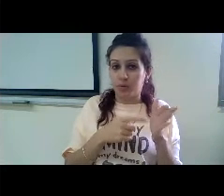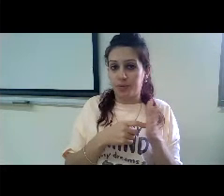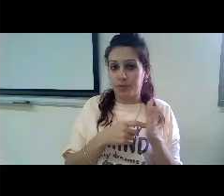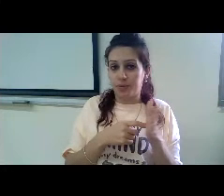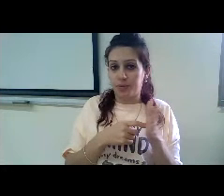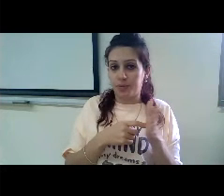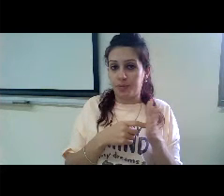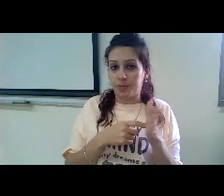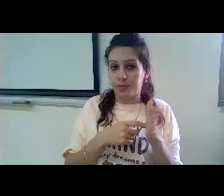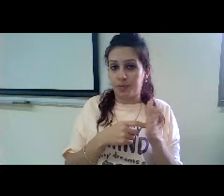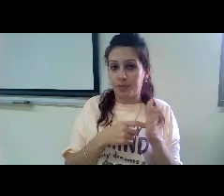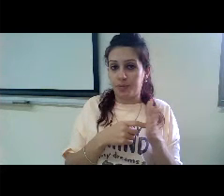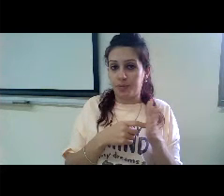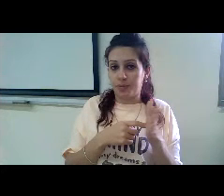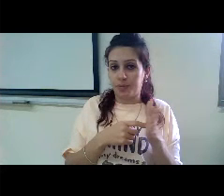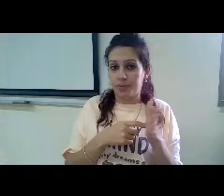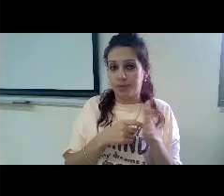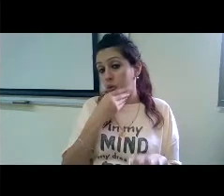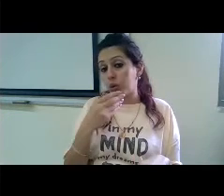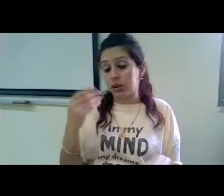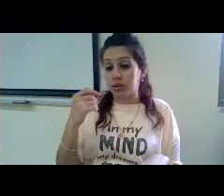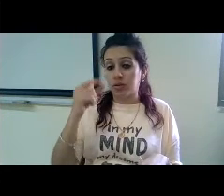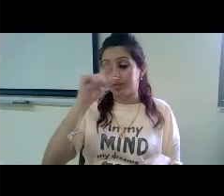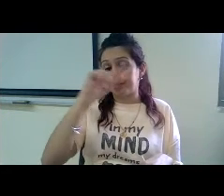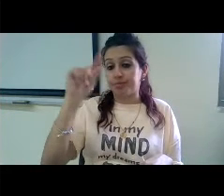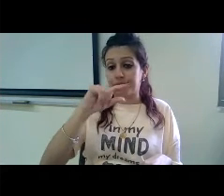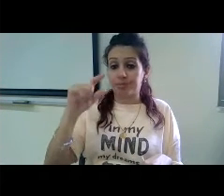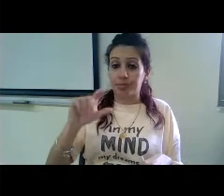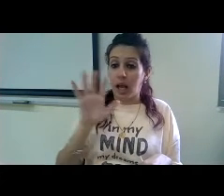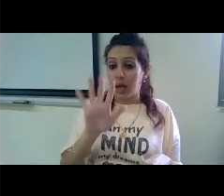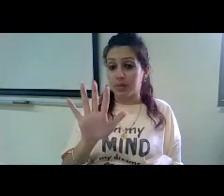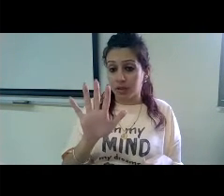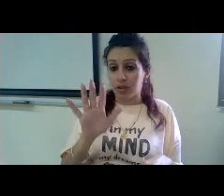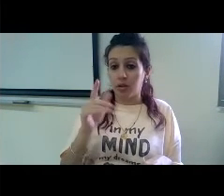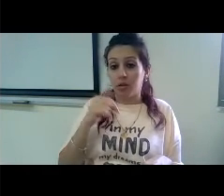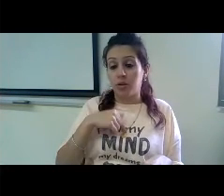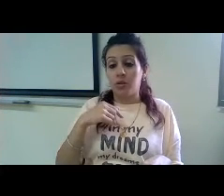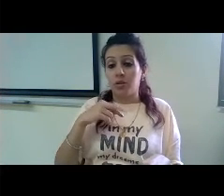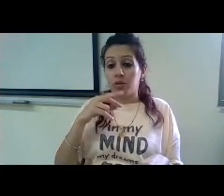What we have found is that most of the parents do not want to homeschool.